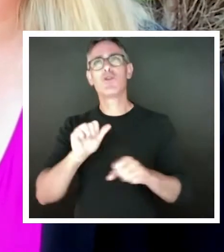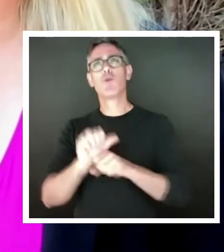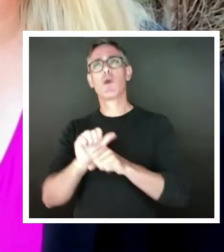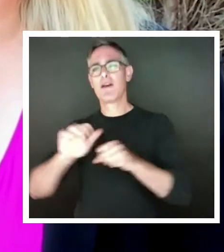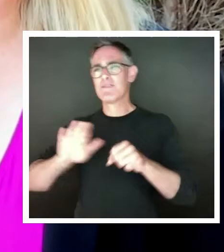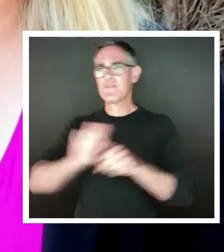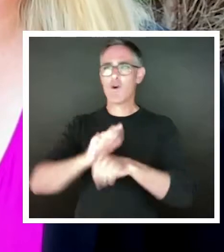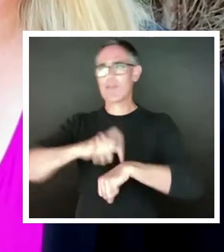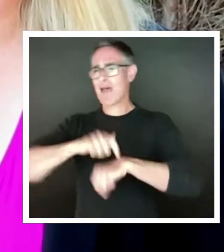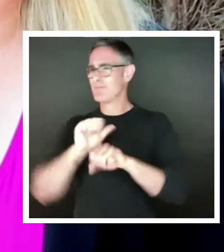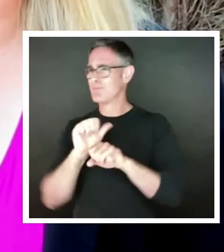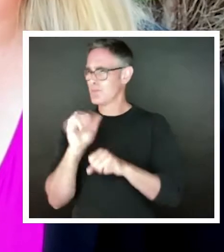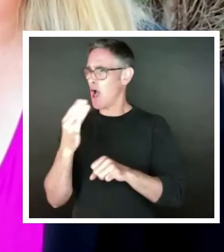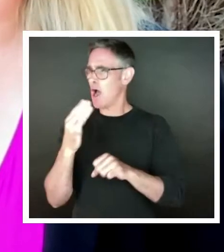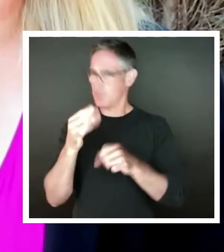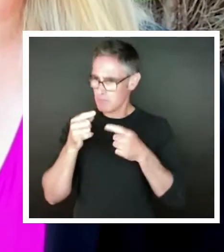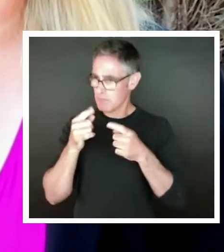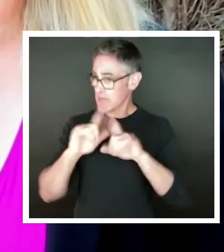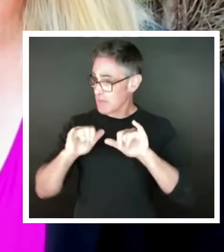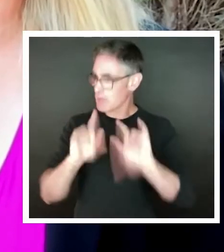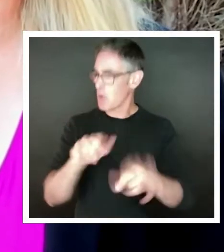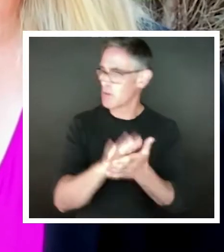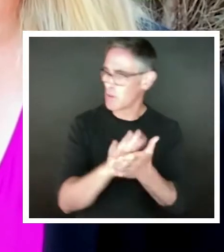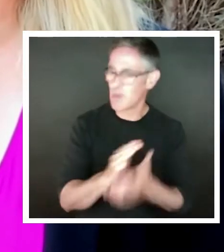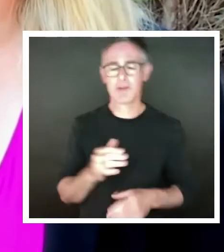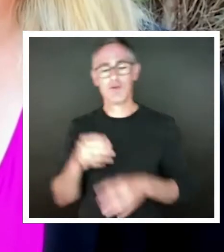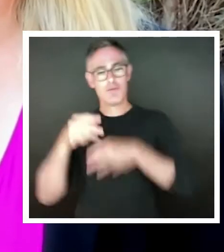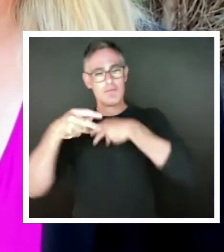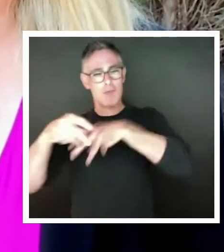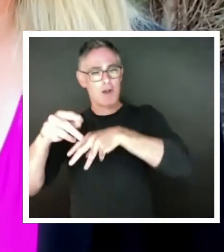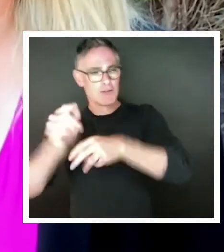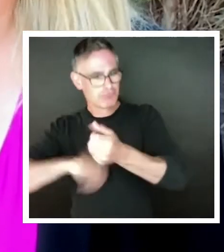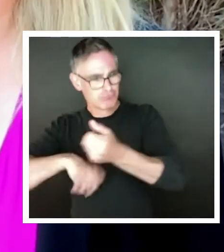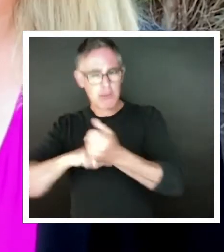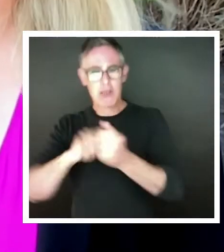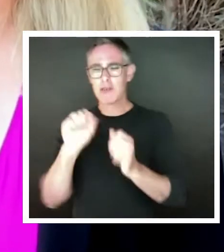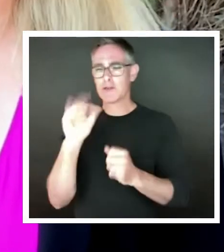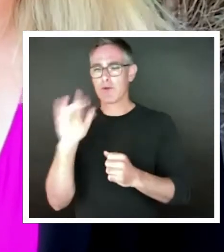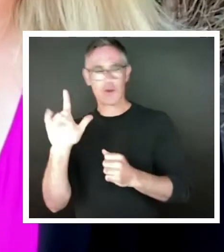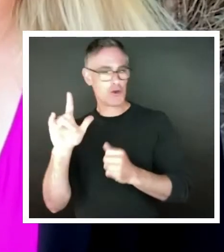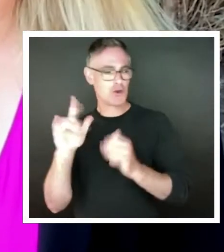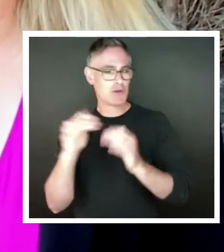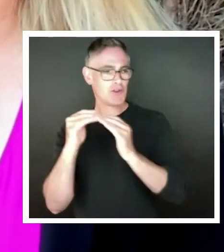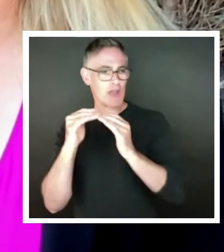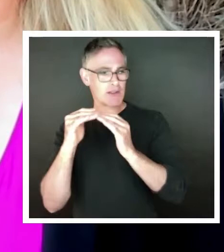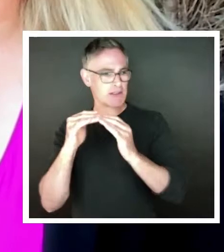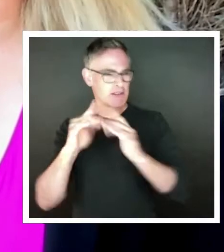You marched for social justice while going to school. You homeschooled your kids while going to school.